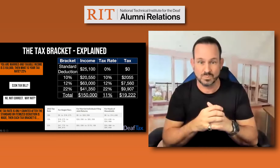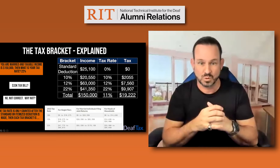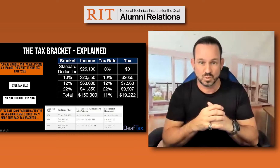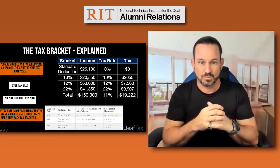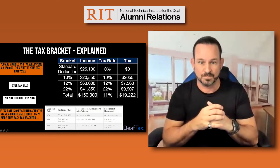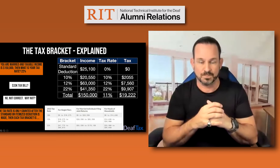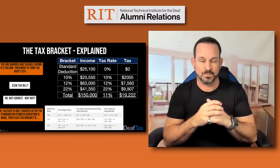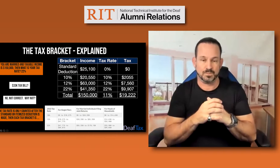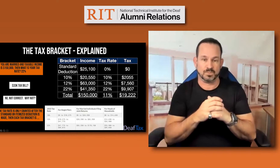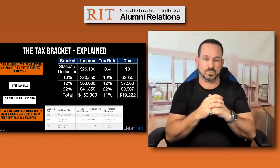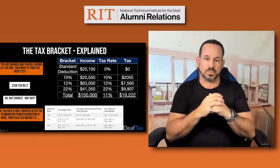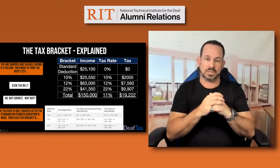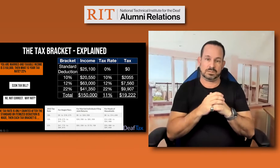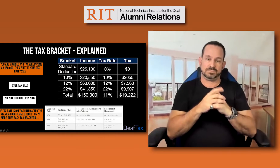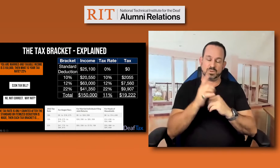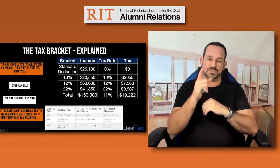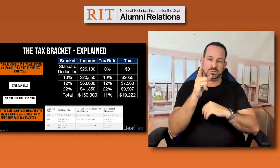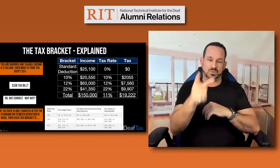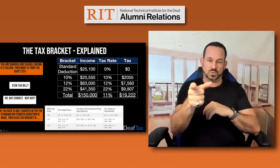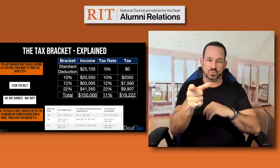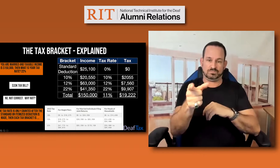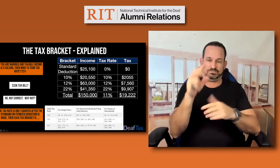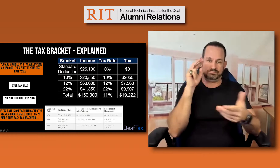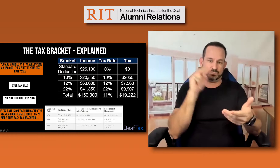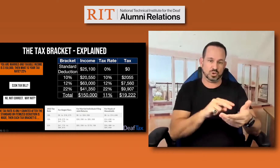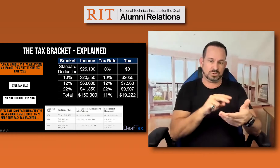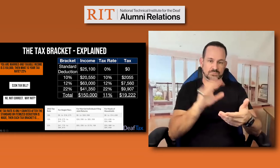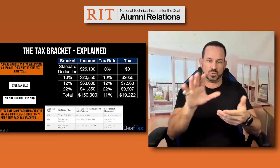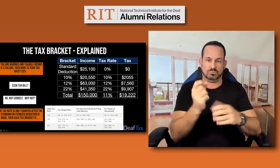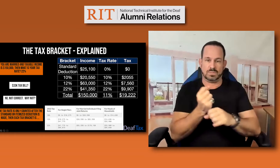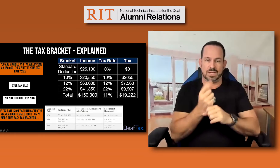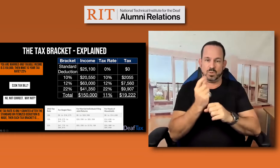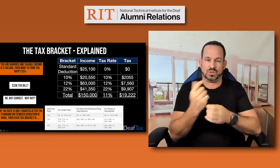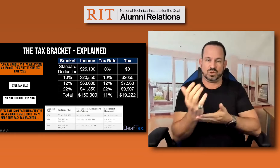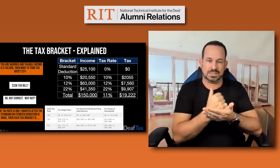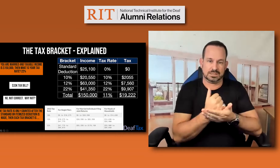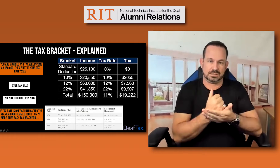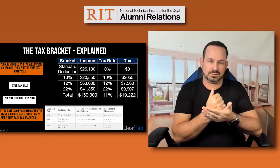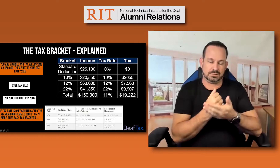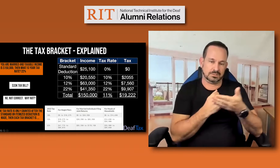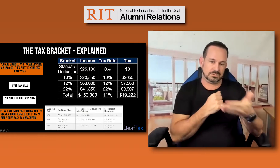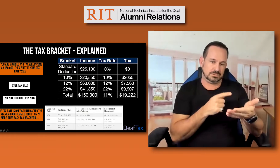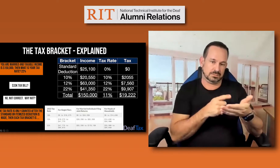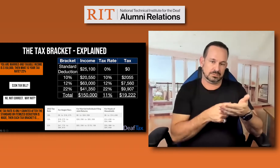of $150,000, you see the standard deduction of 25,100; 10--then the 10% amount;